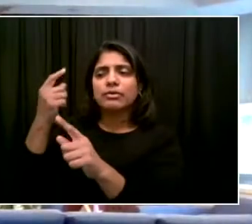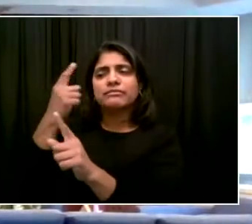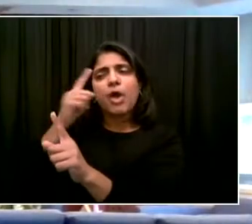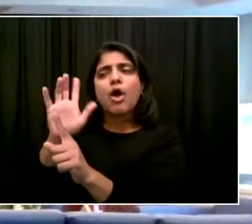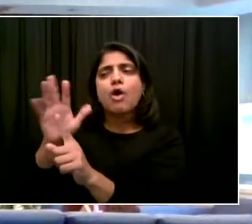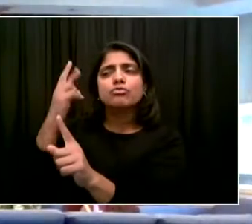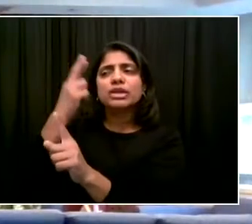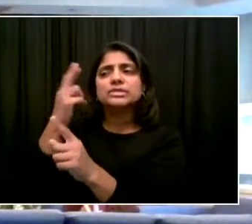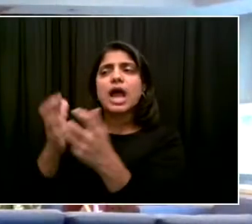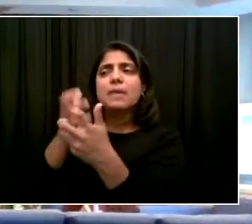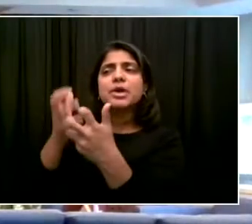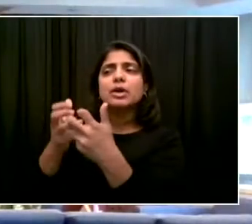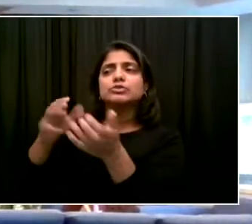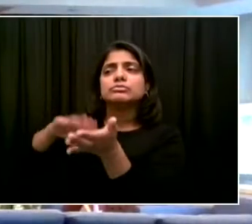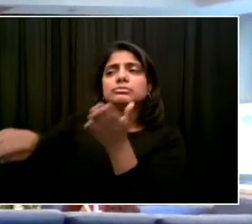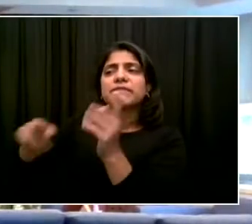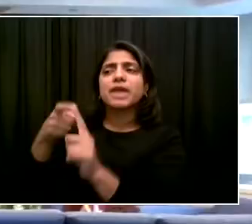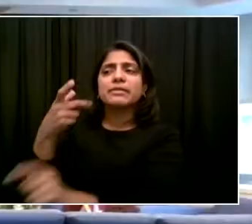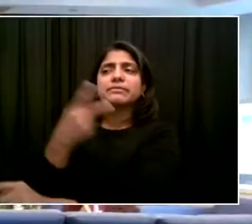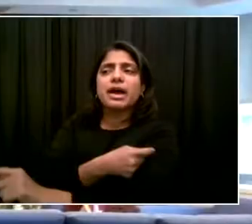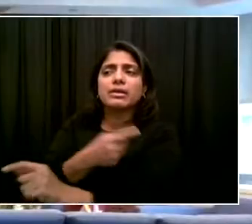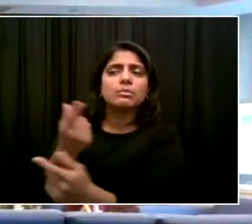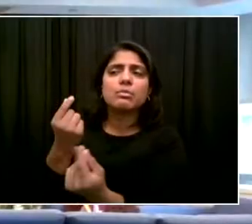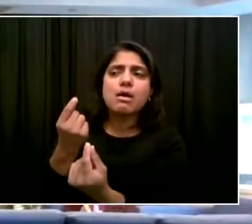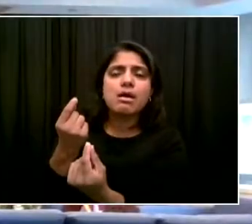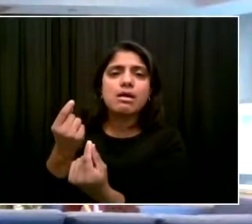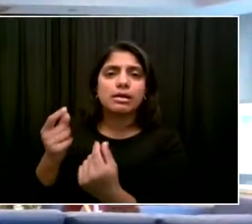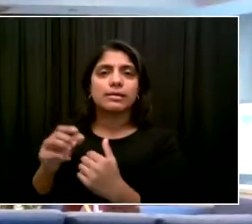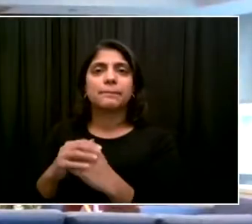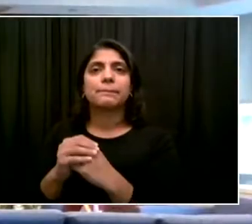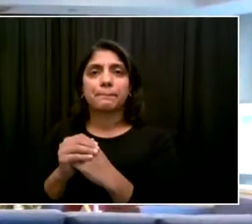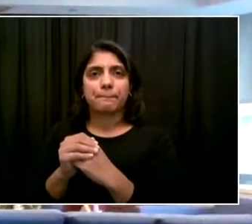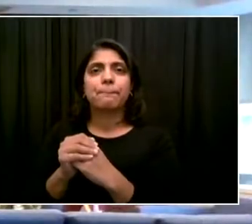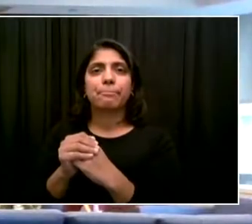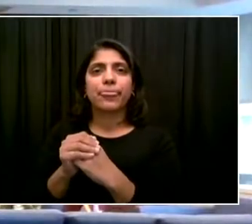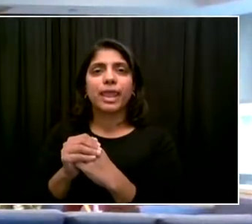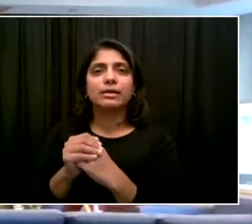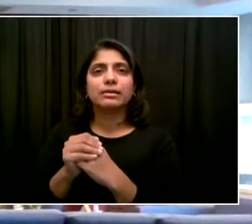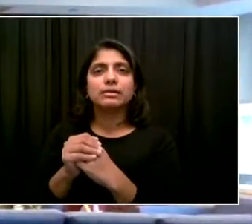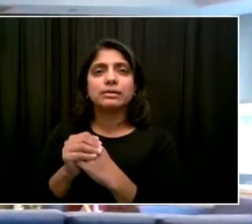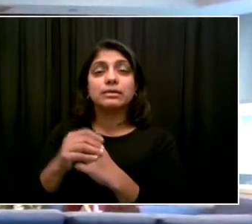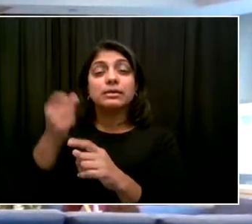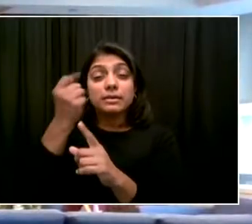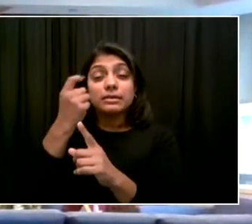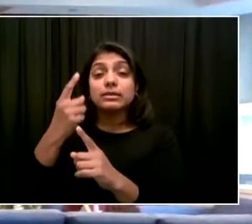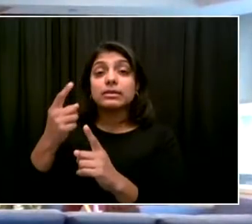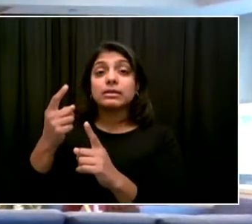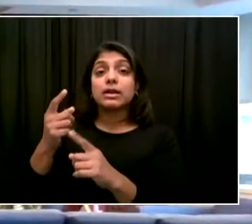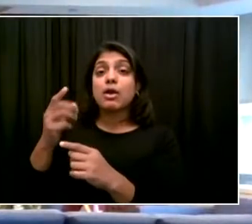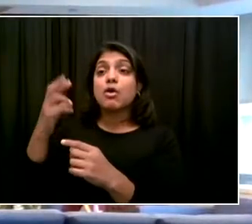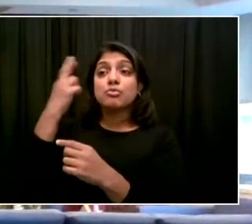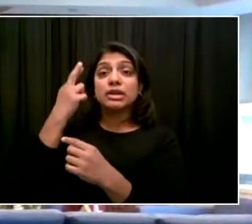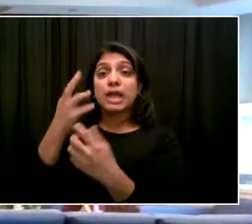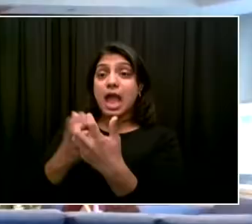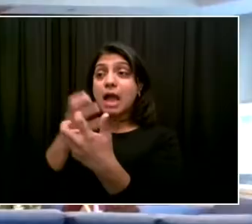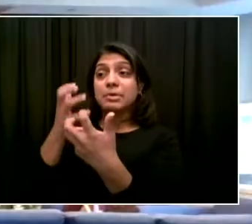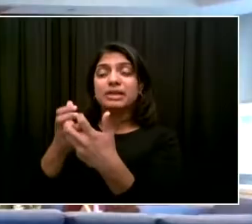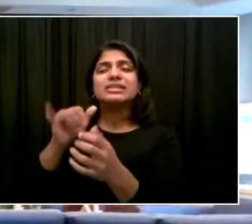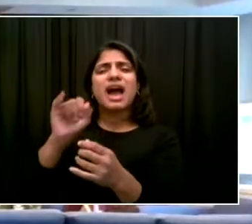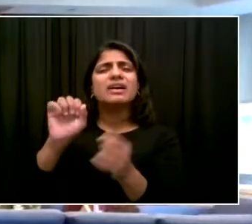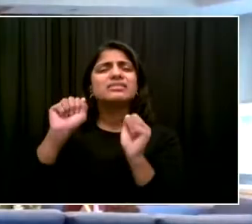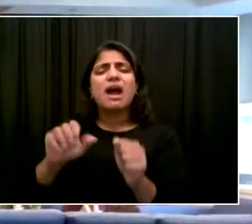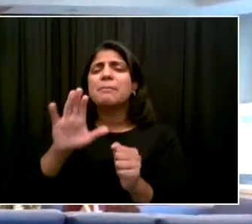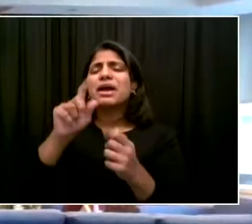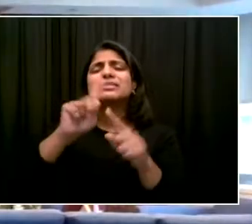MAYORSPOINT,